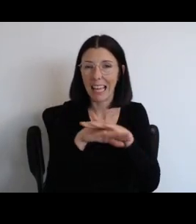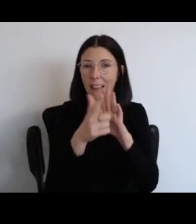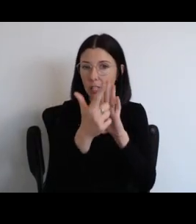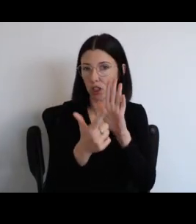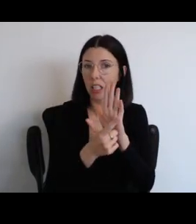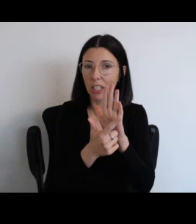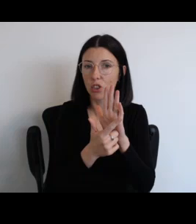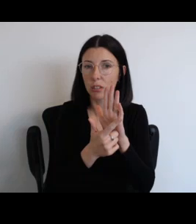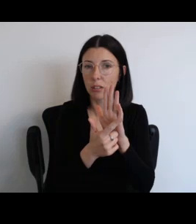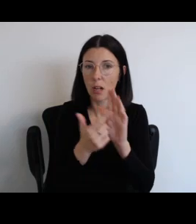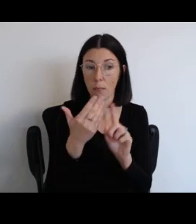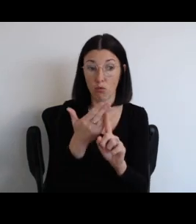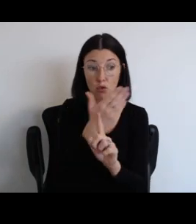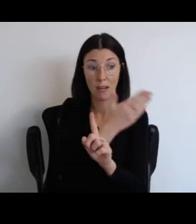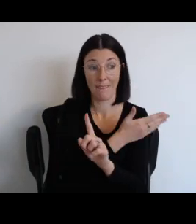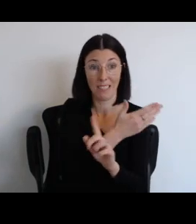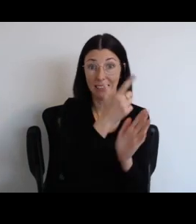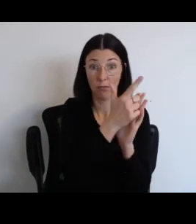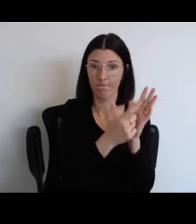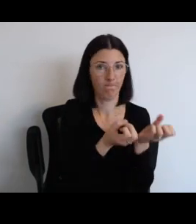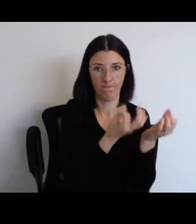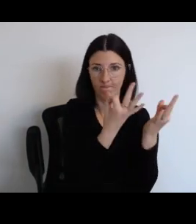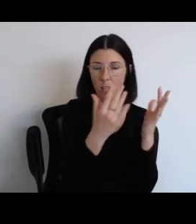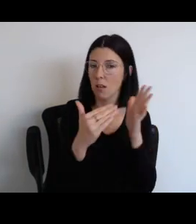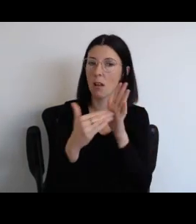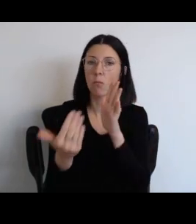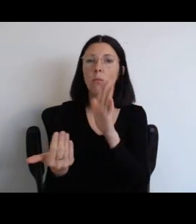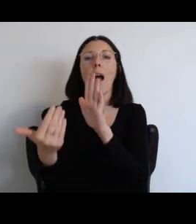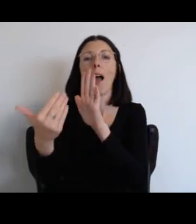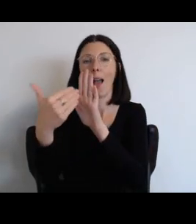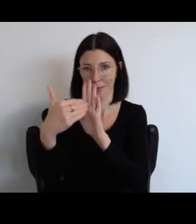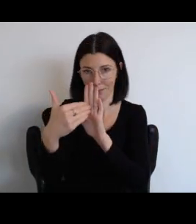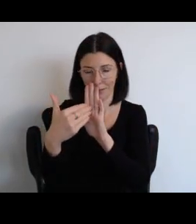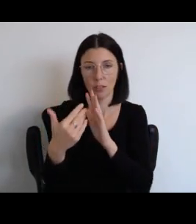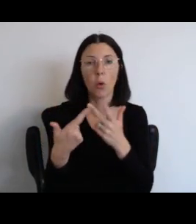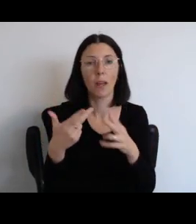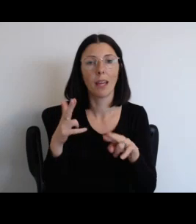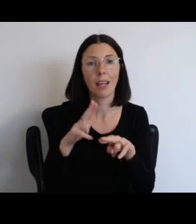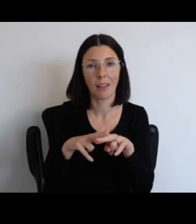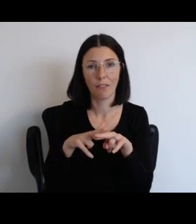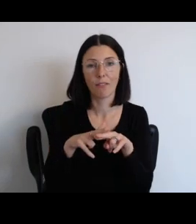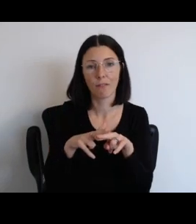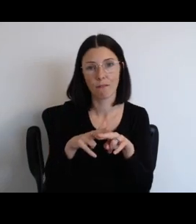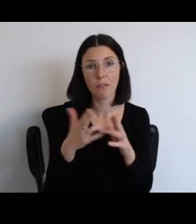the previous legislation so if someone does start up a case to get enforcement of an order